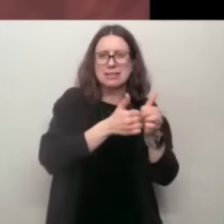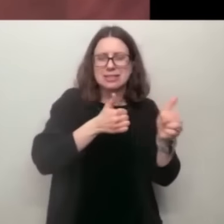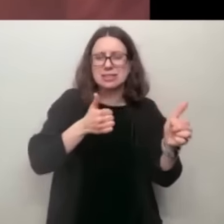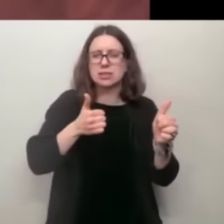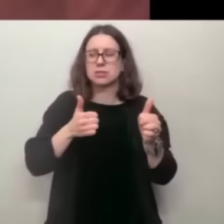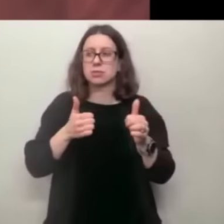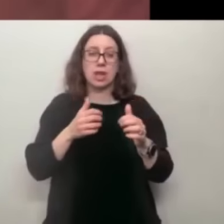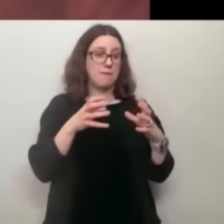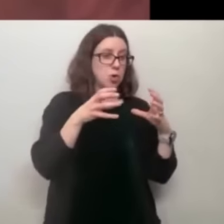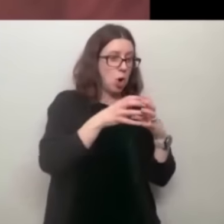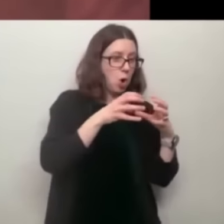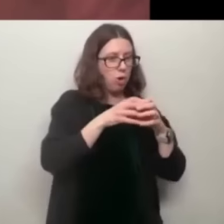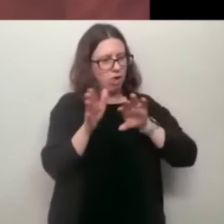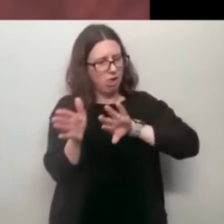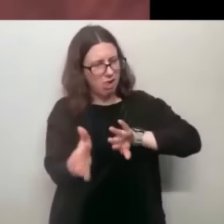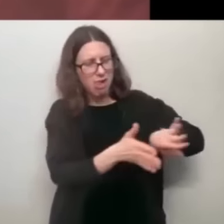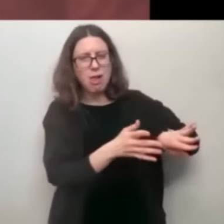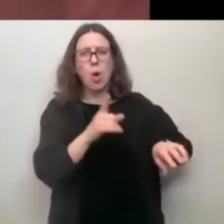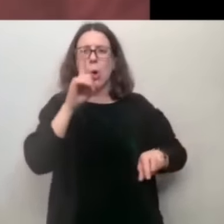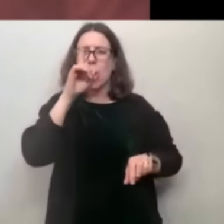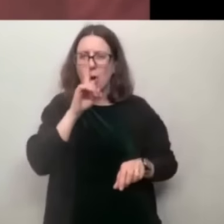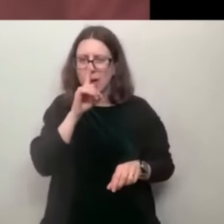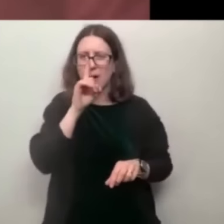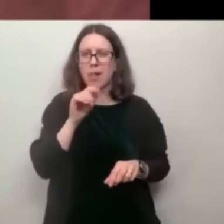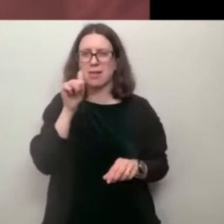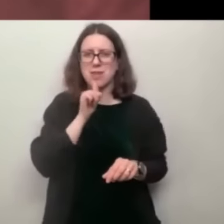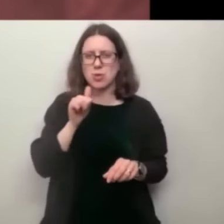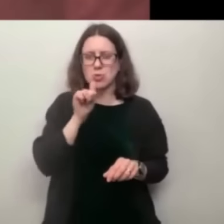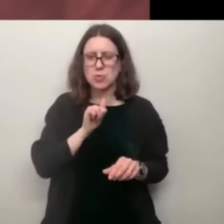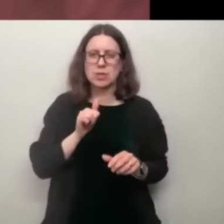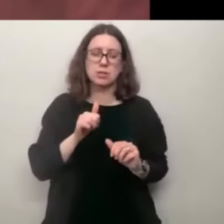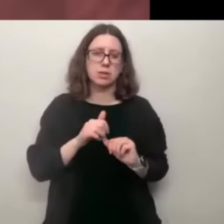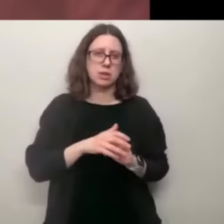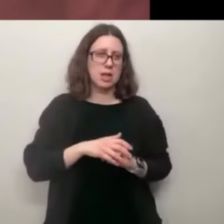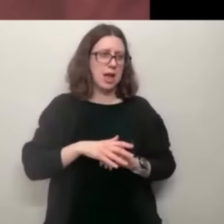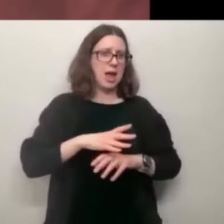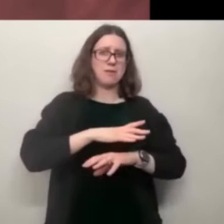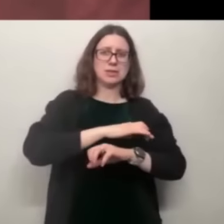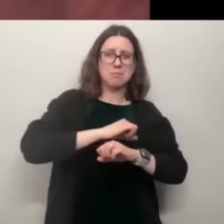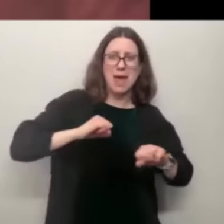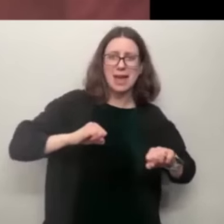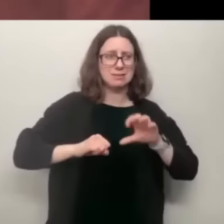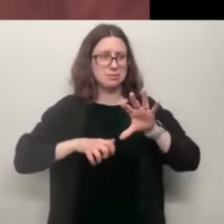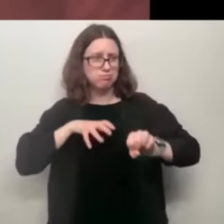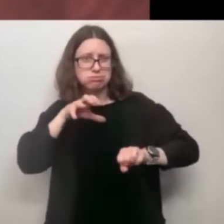We see a world made smaller the annihilation of space and time as it was called,